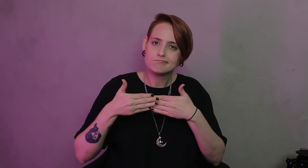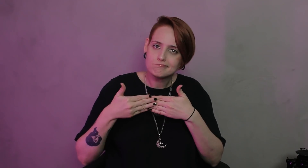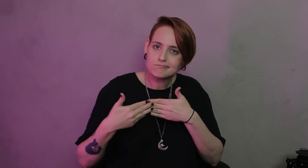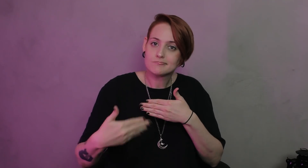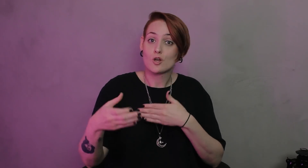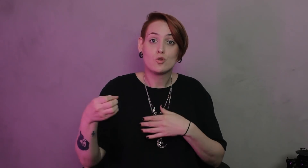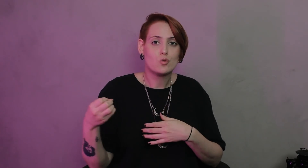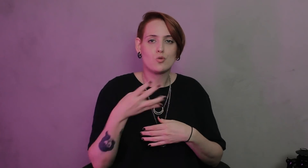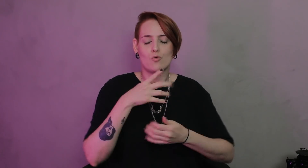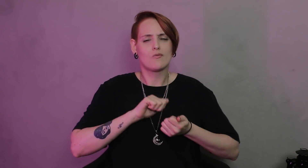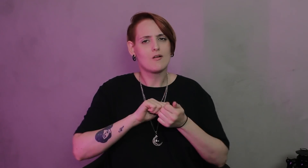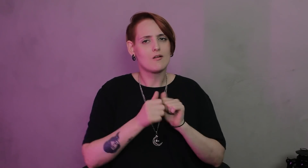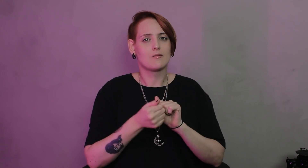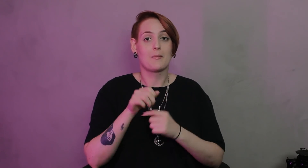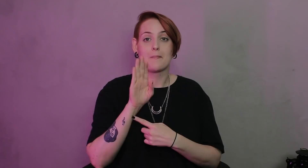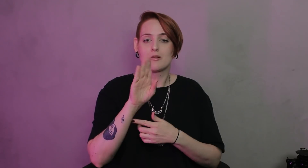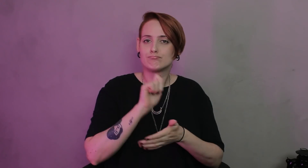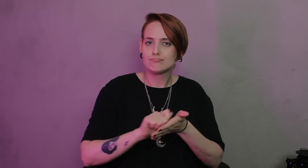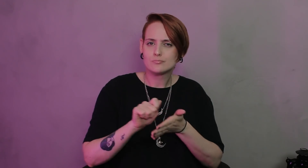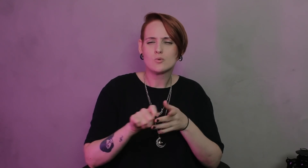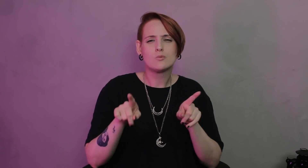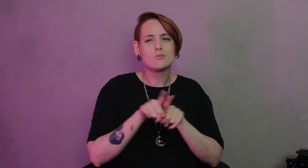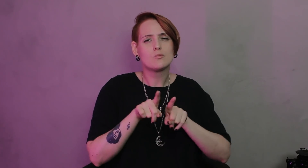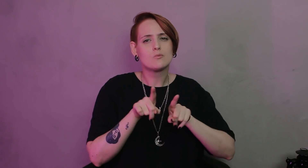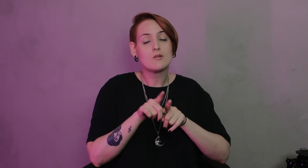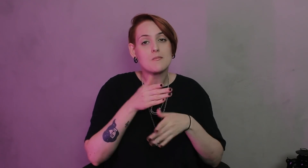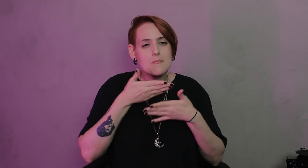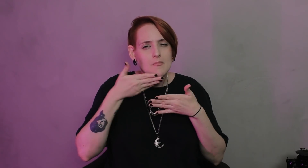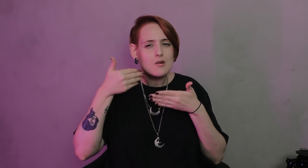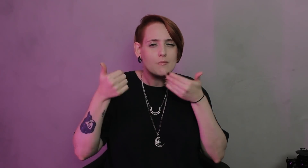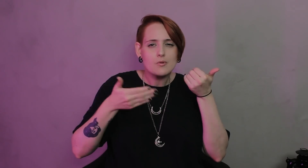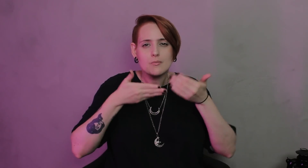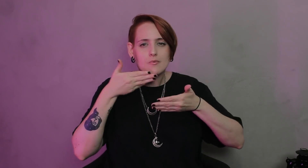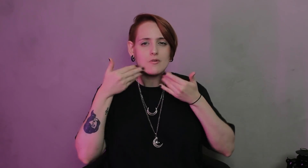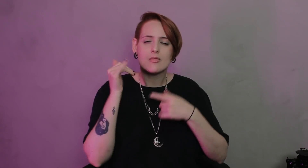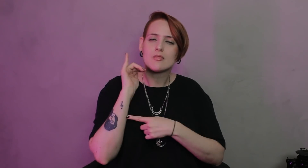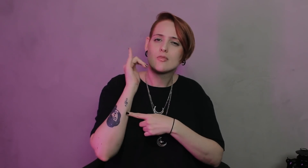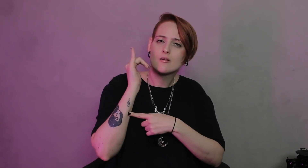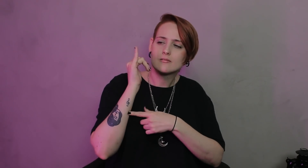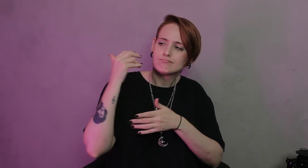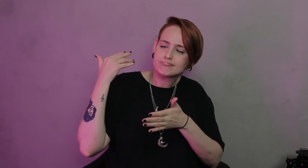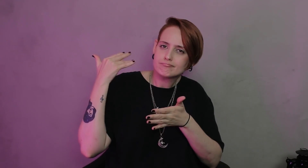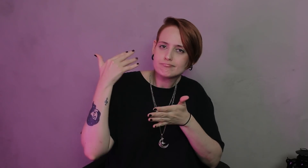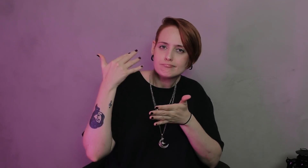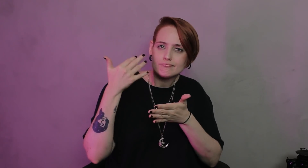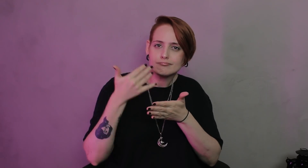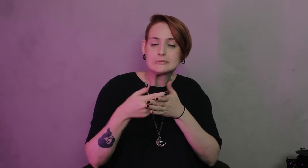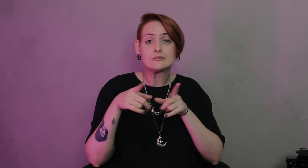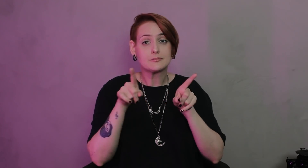In version B, she rewrote